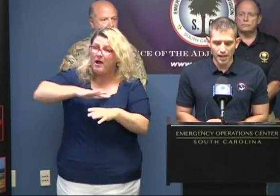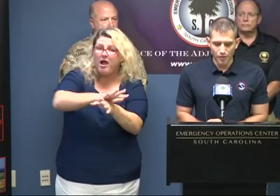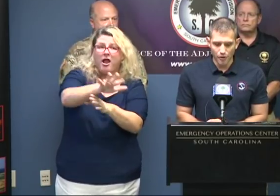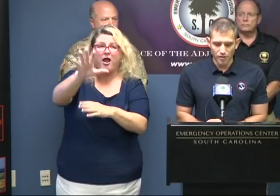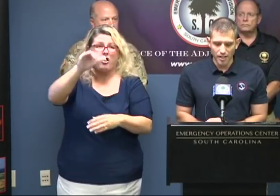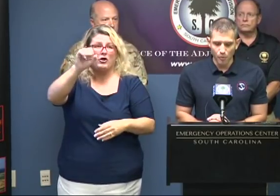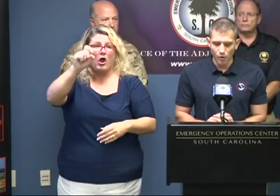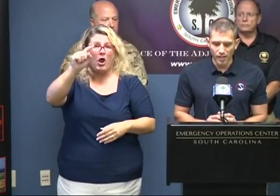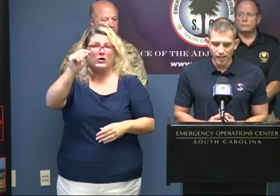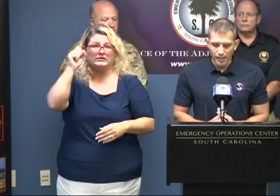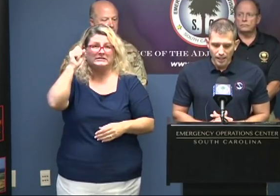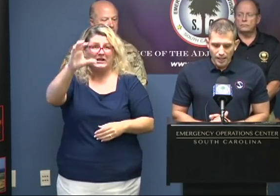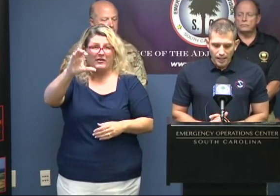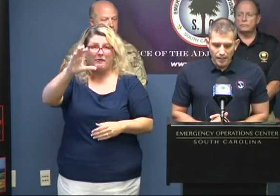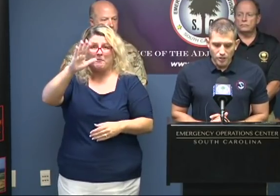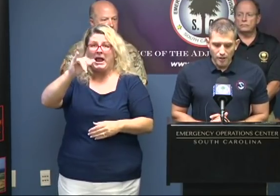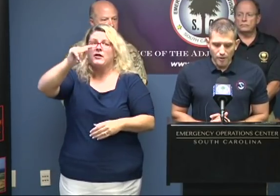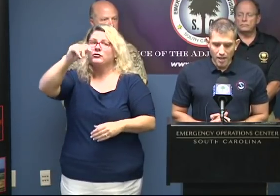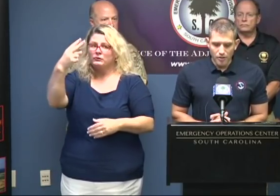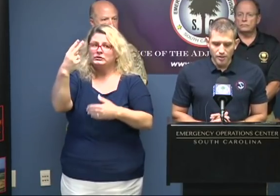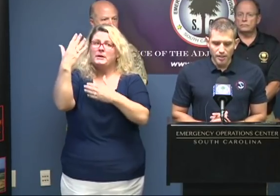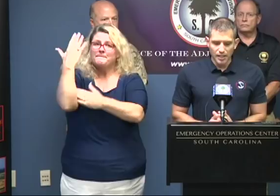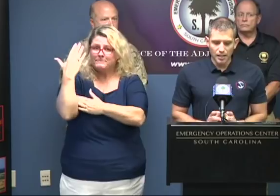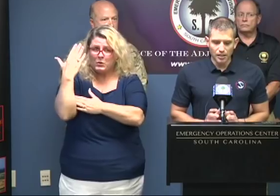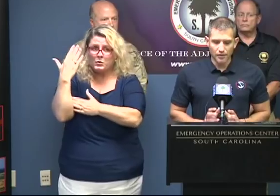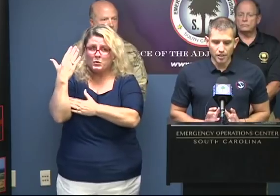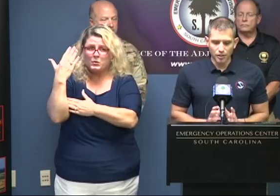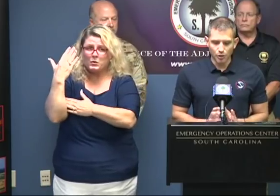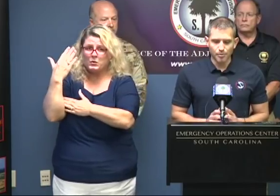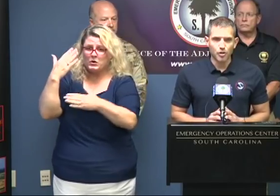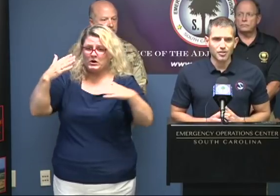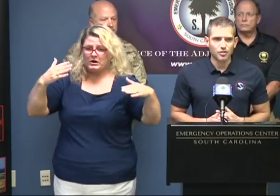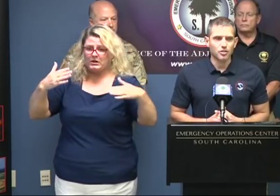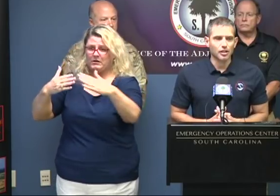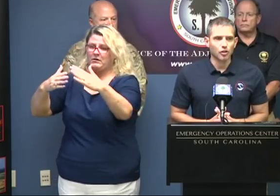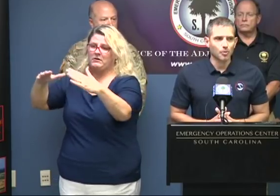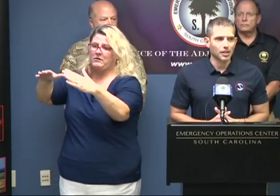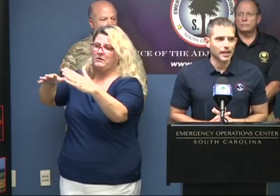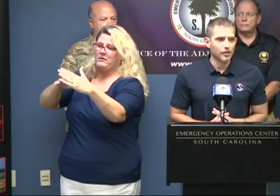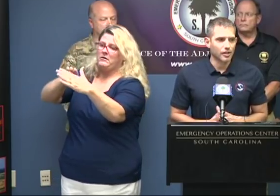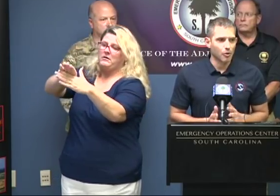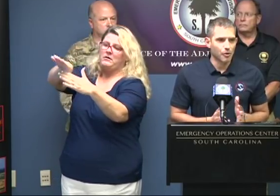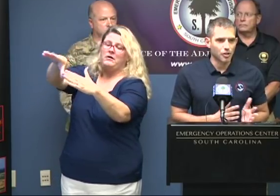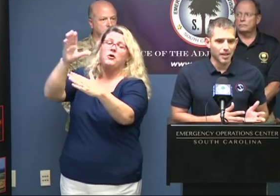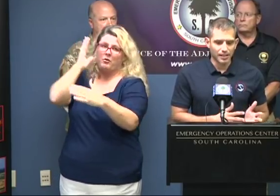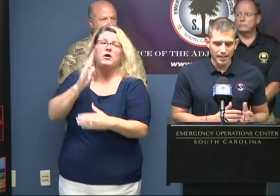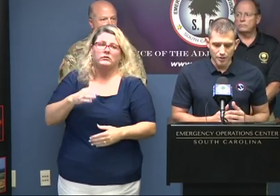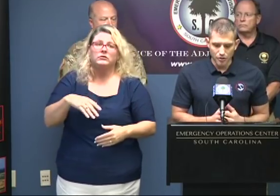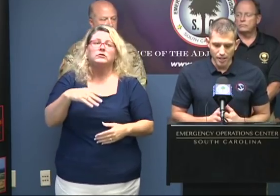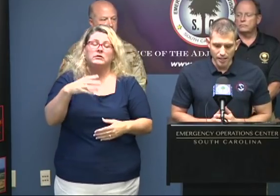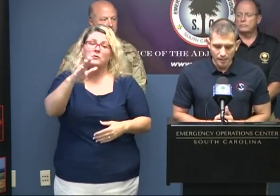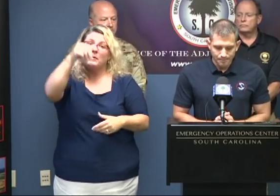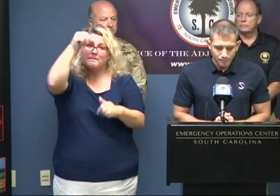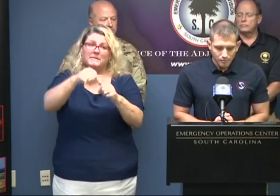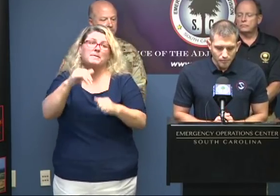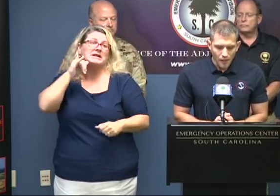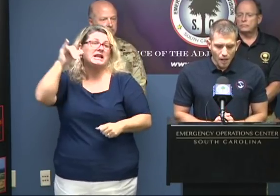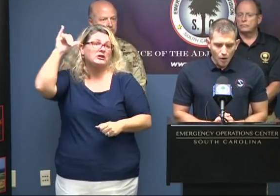by Thursday morning. And as the governor mentioned, given the slower approach, that's just a little bit later than what we were expecting yesterday.